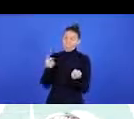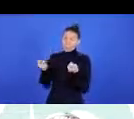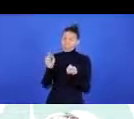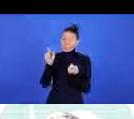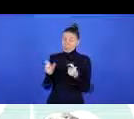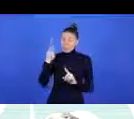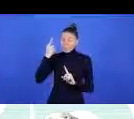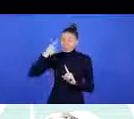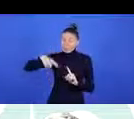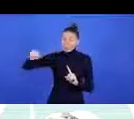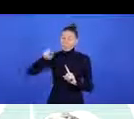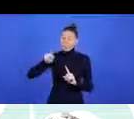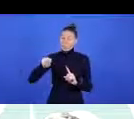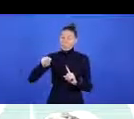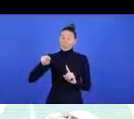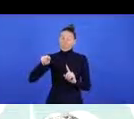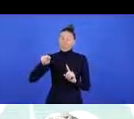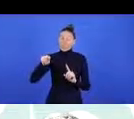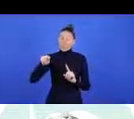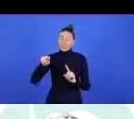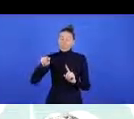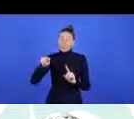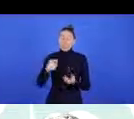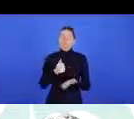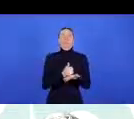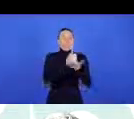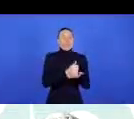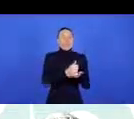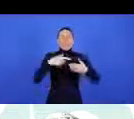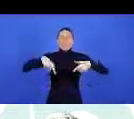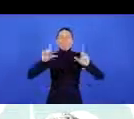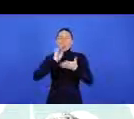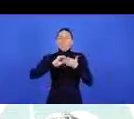and the author of the American cochlear implant alliance